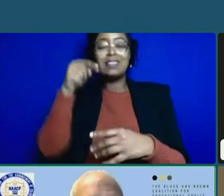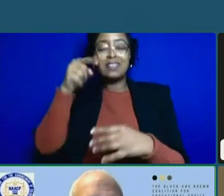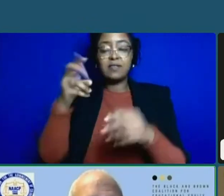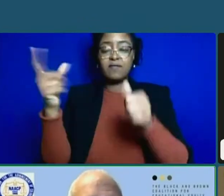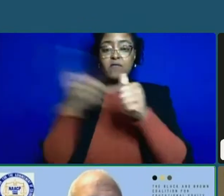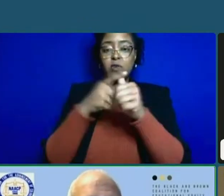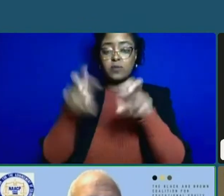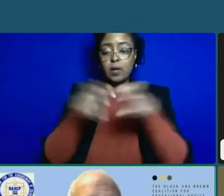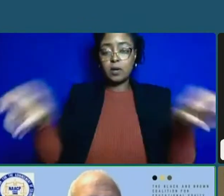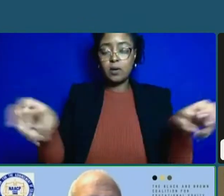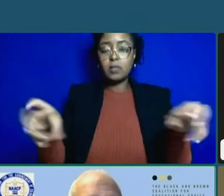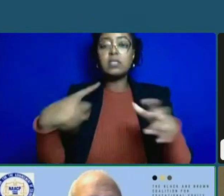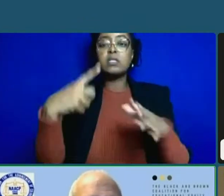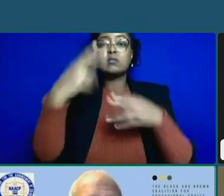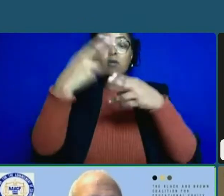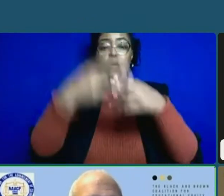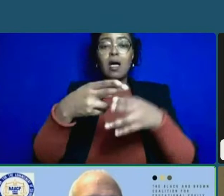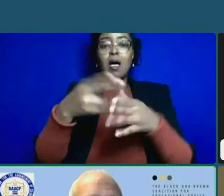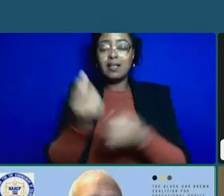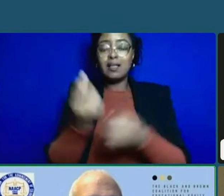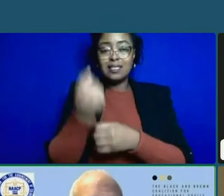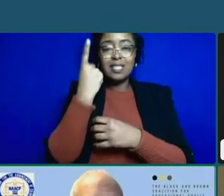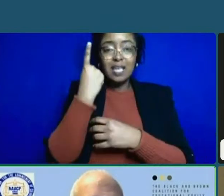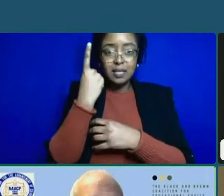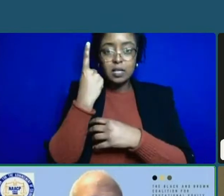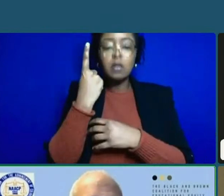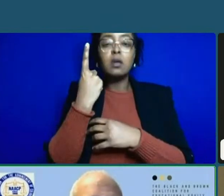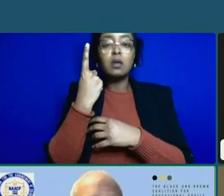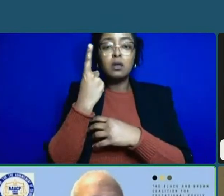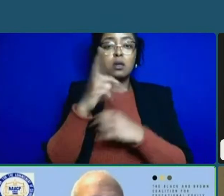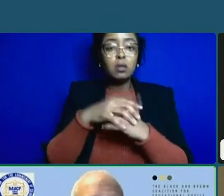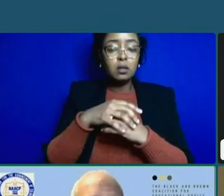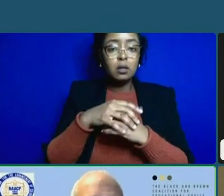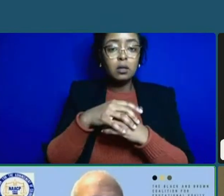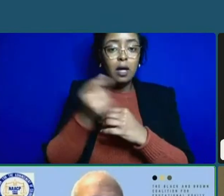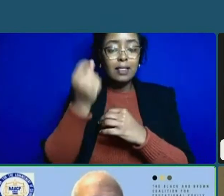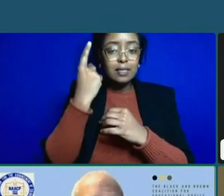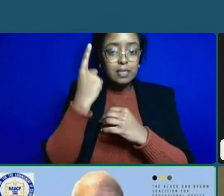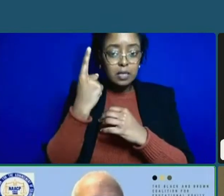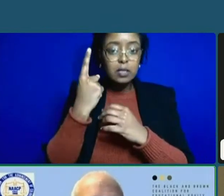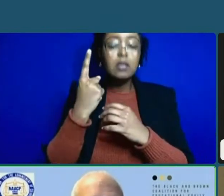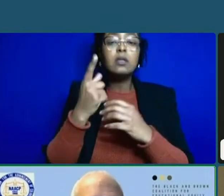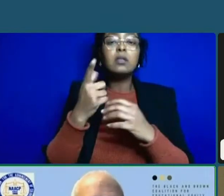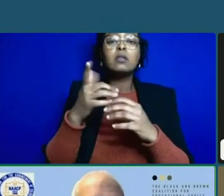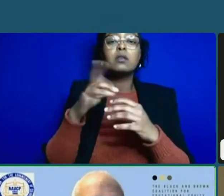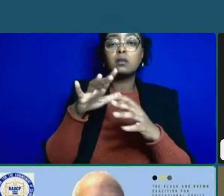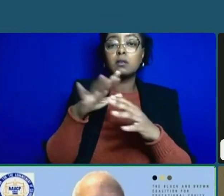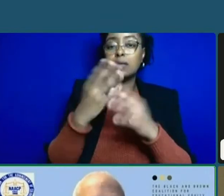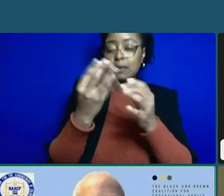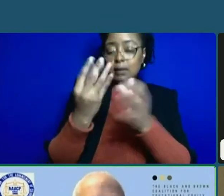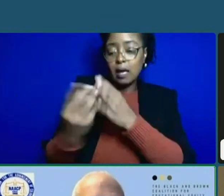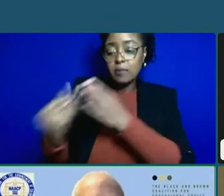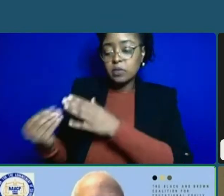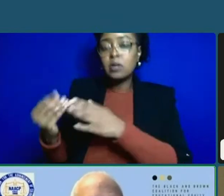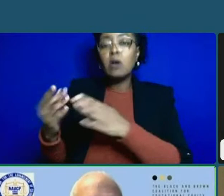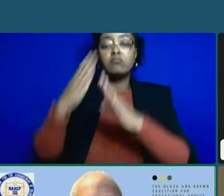this topic. This first panel is called understanding evidence of learning gaps and removing